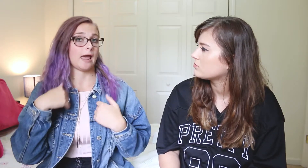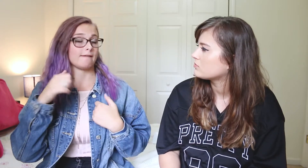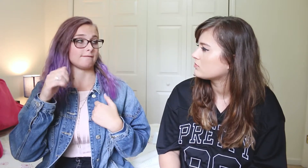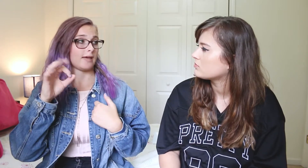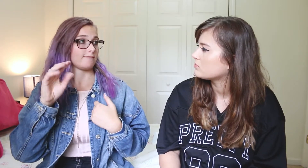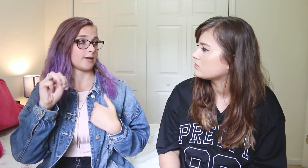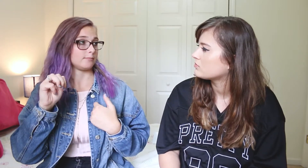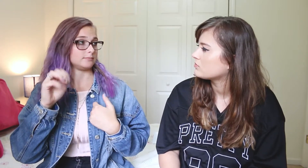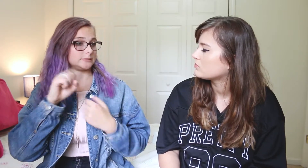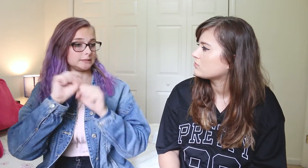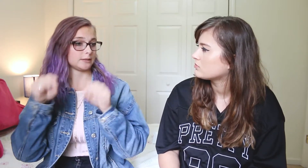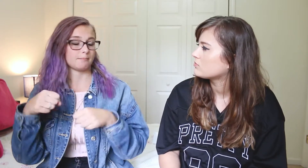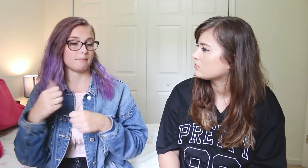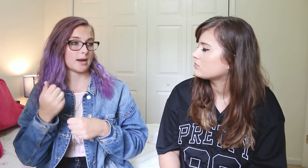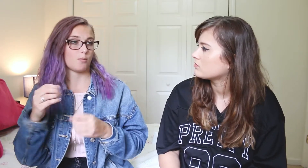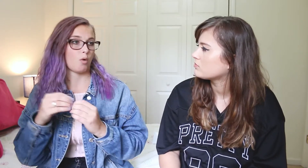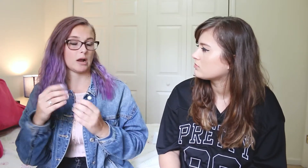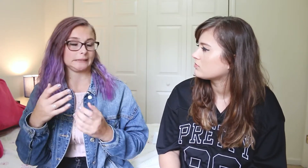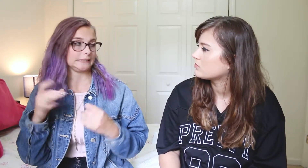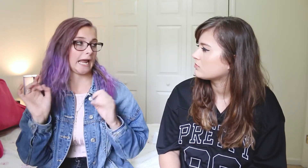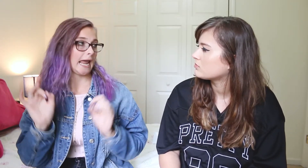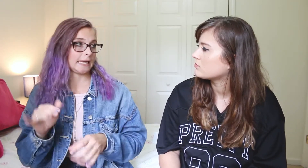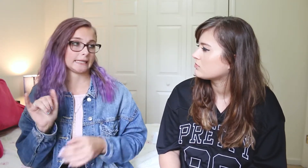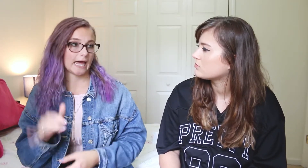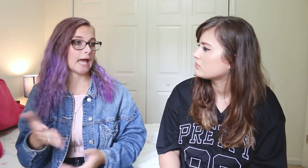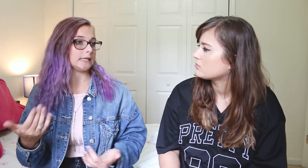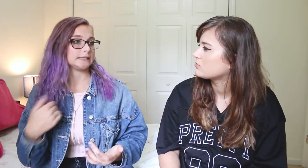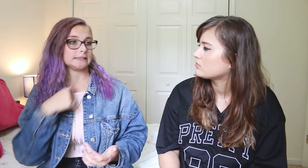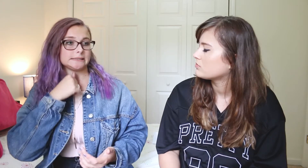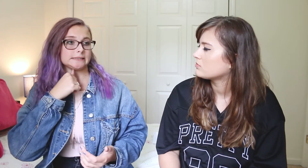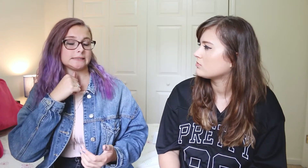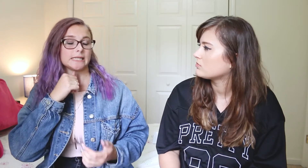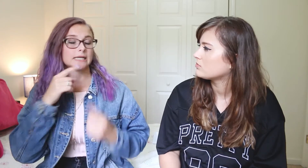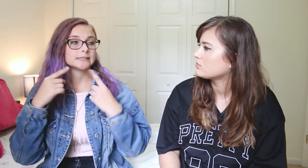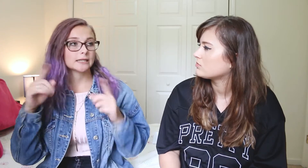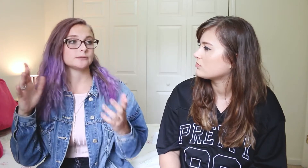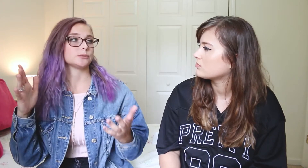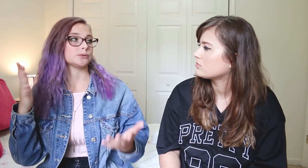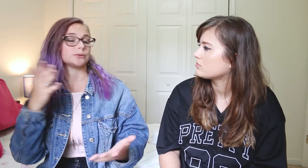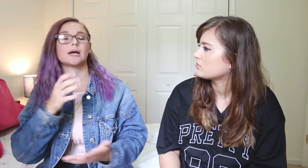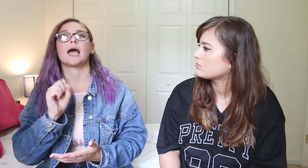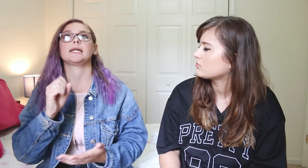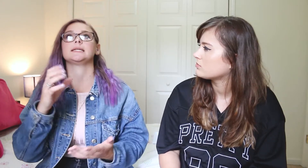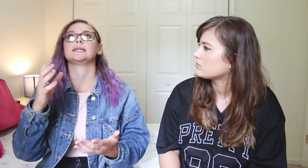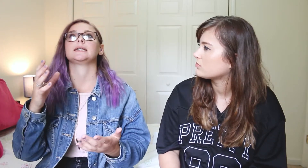I didn’t have the fm system anymore, I hated that and it didn’t work.